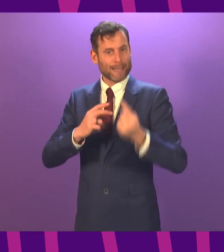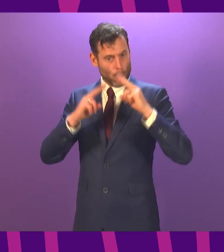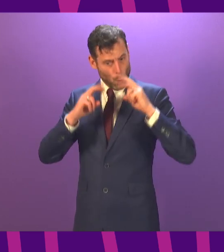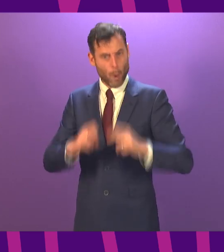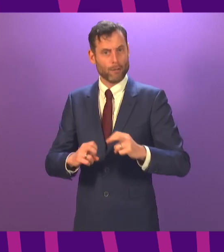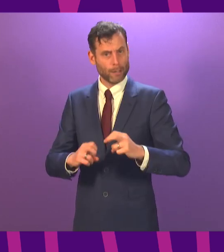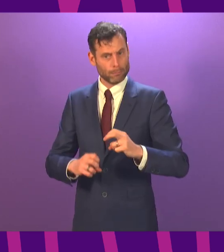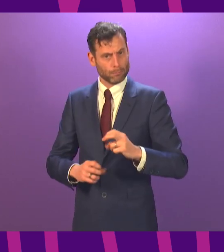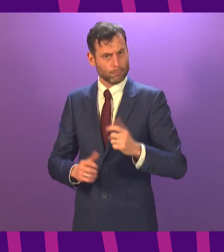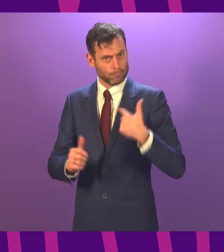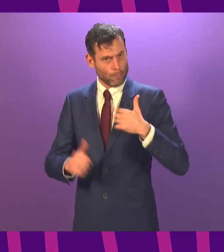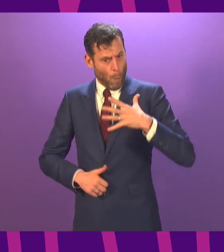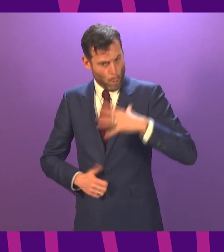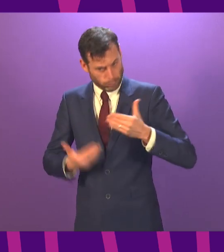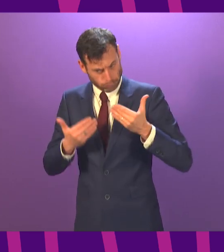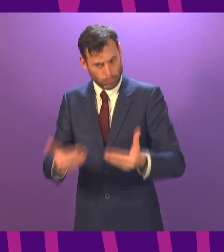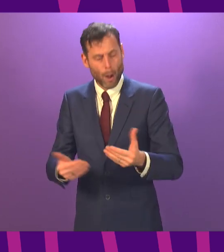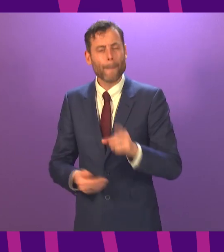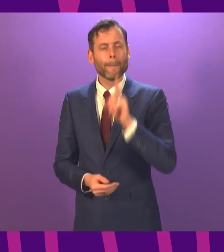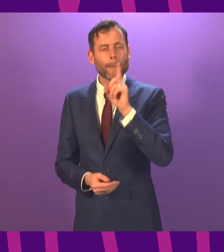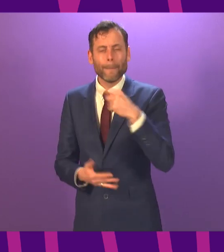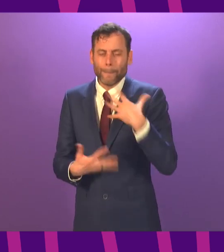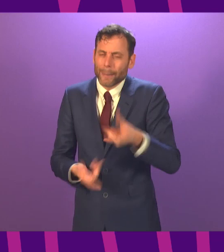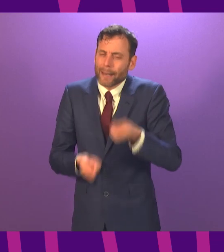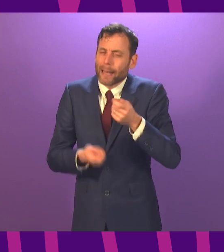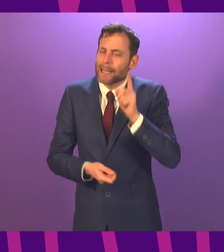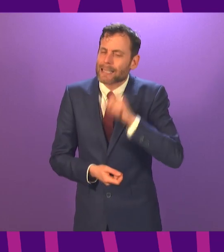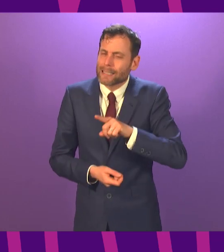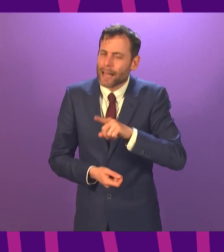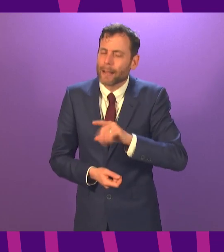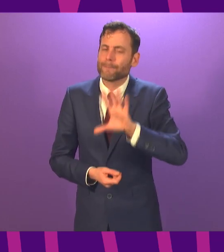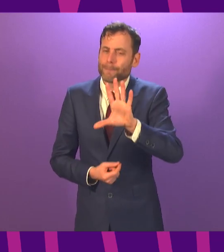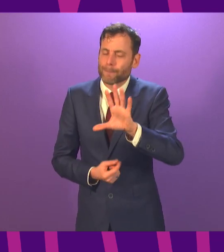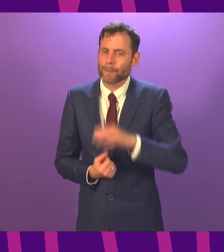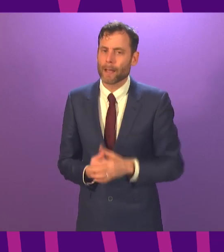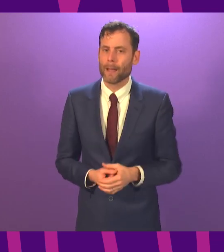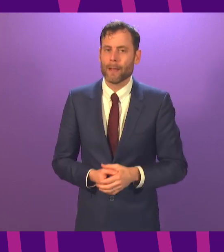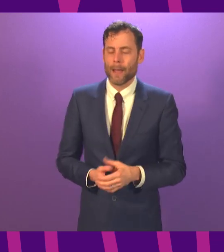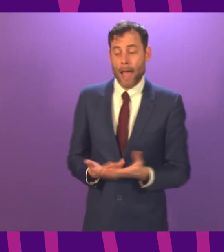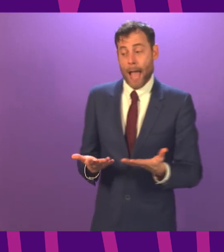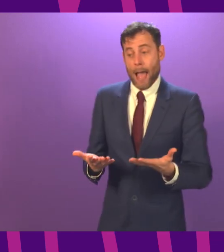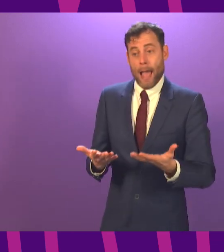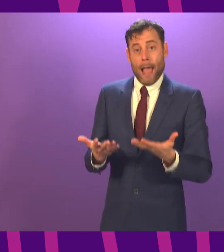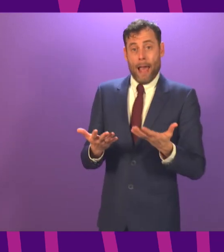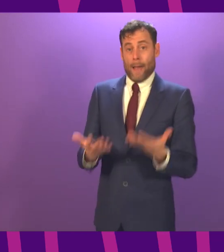feasible. I made this point yesterday, and it is a really important one. Right now, particularly in